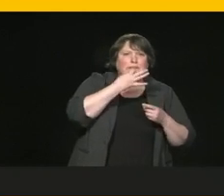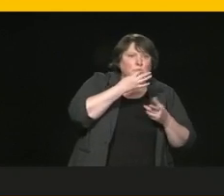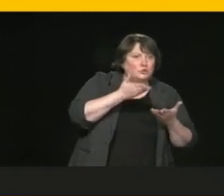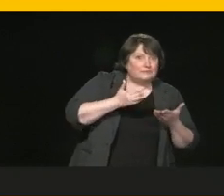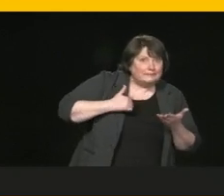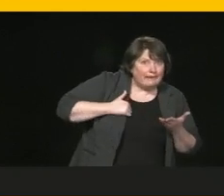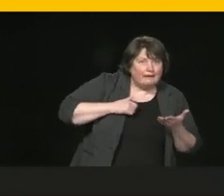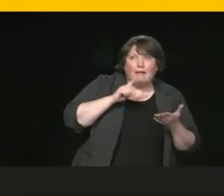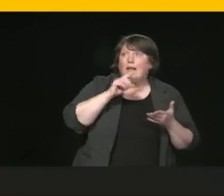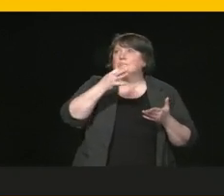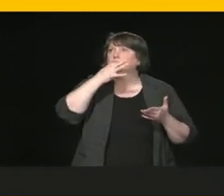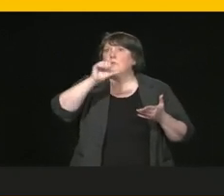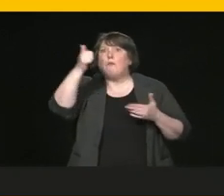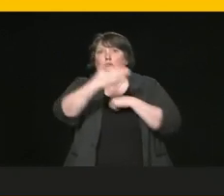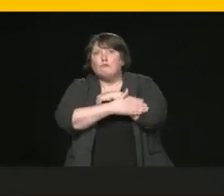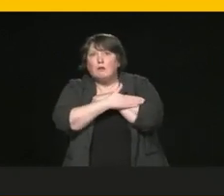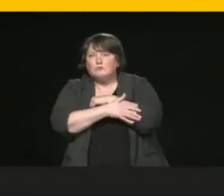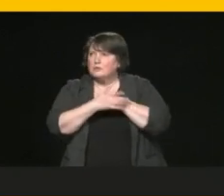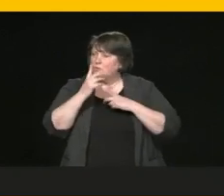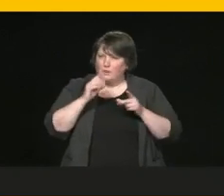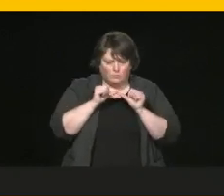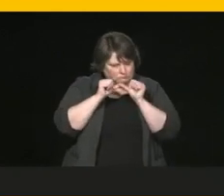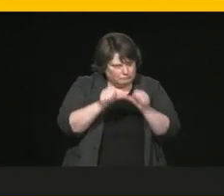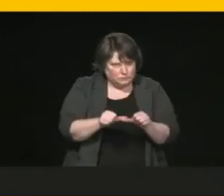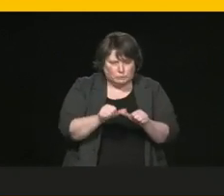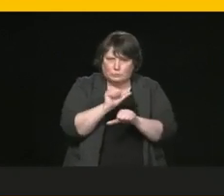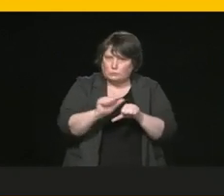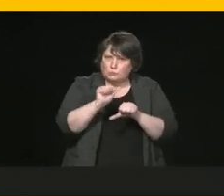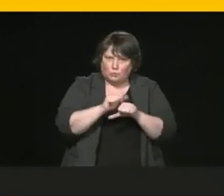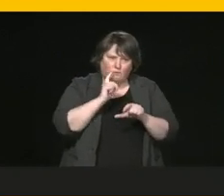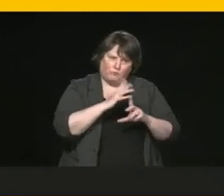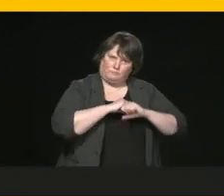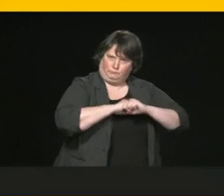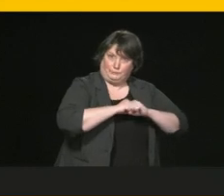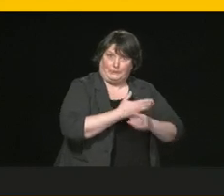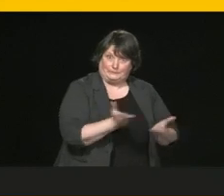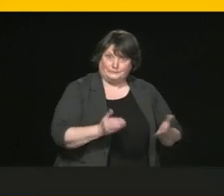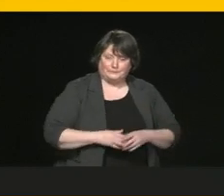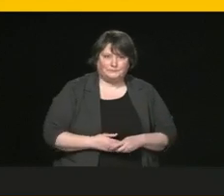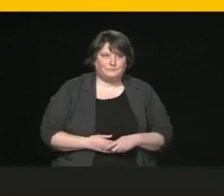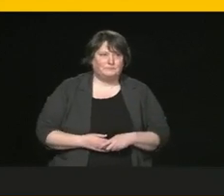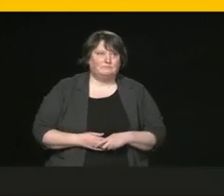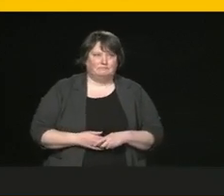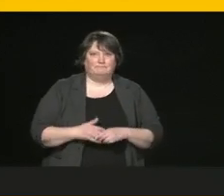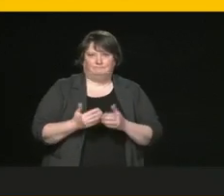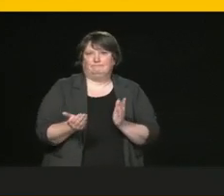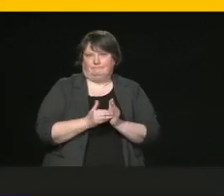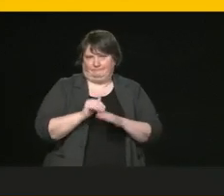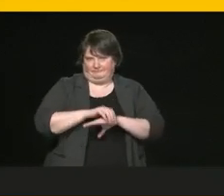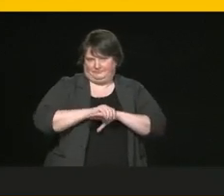HERE IN CANADA AND AROUND THE WORLD AND WE WILL CONTINUE TO DO THAT IMPORTANT WORK FOR CANADIANS.